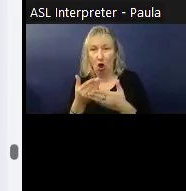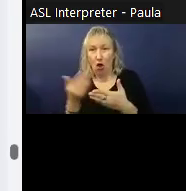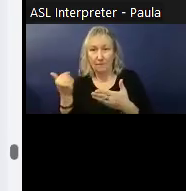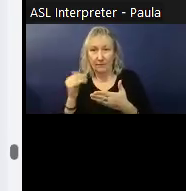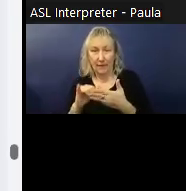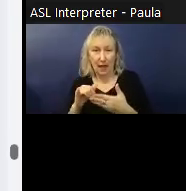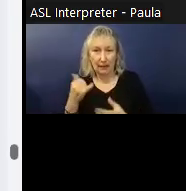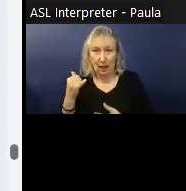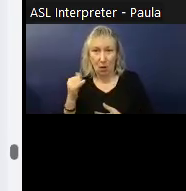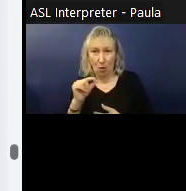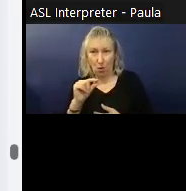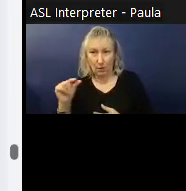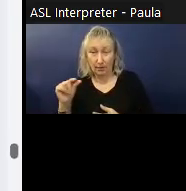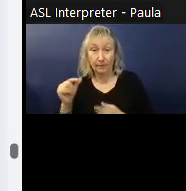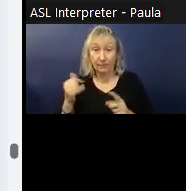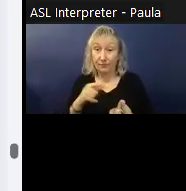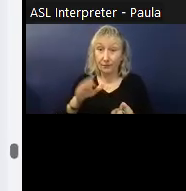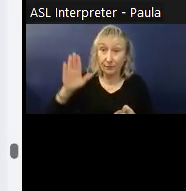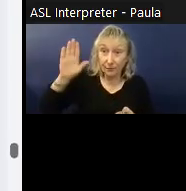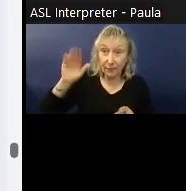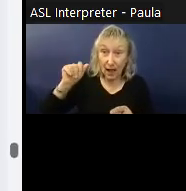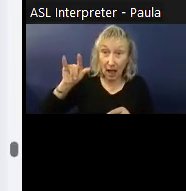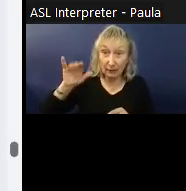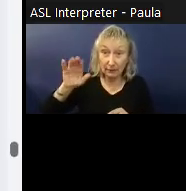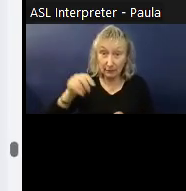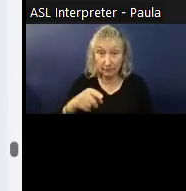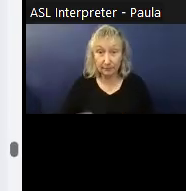All right, Alice, I think yeah.